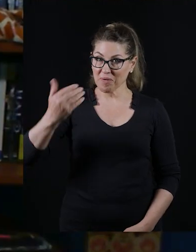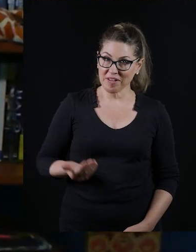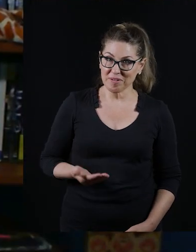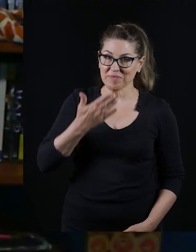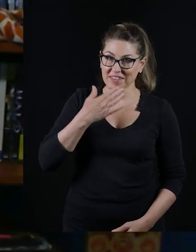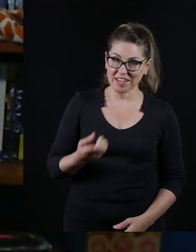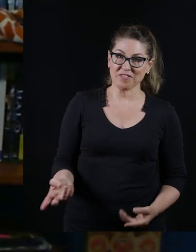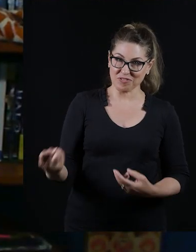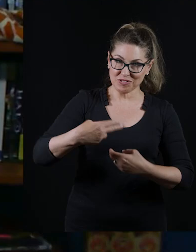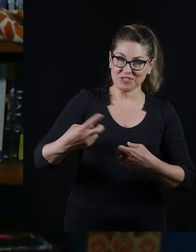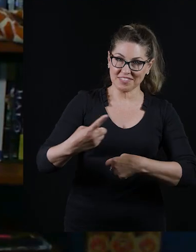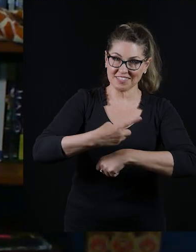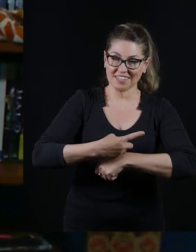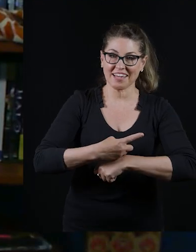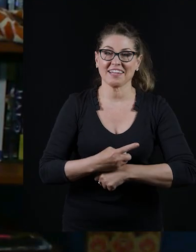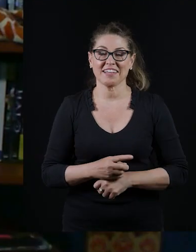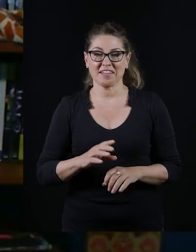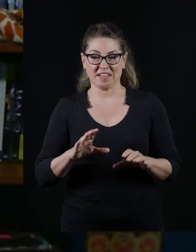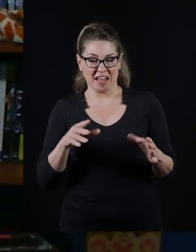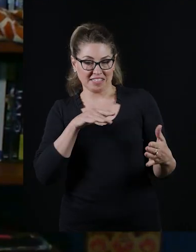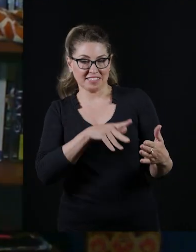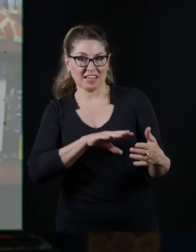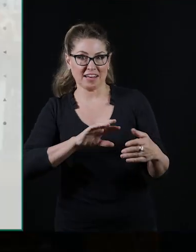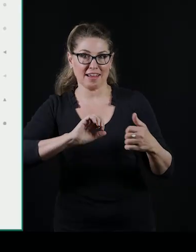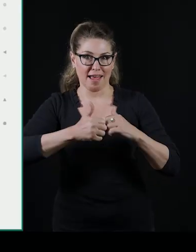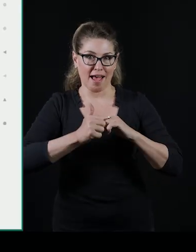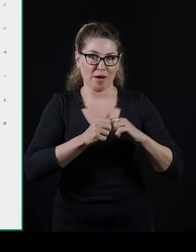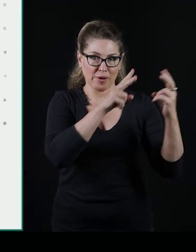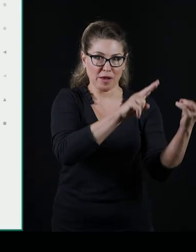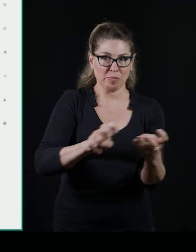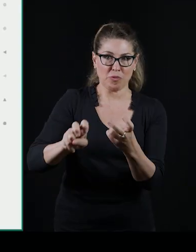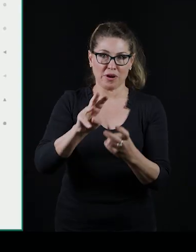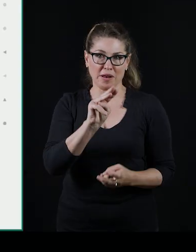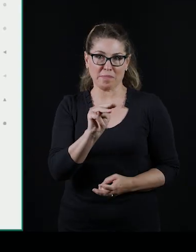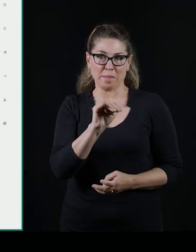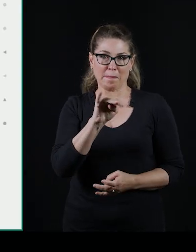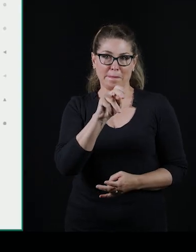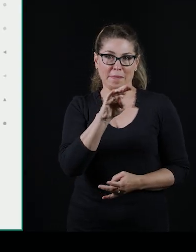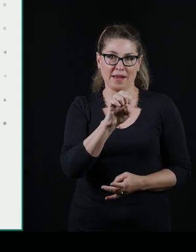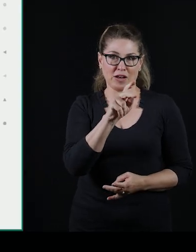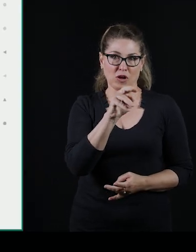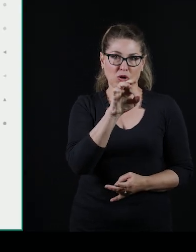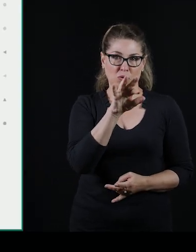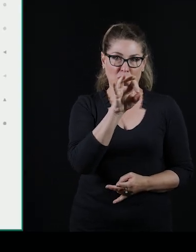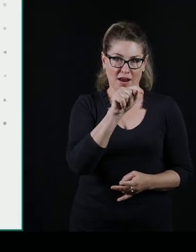Hello, and welcome. Thank you for joining us today on a case study of how we ported Minecraft Realms from AWS to Azure.